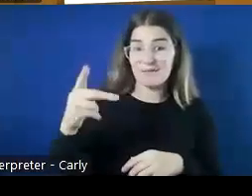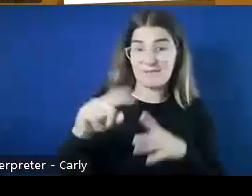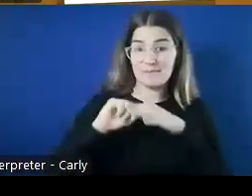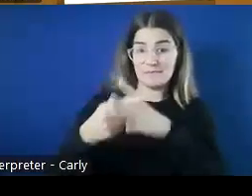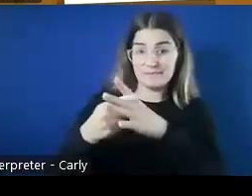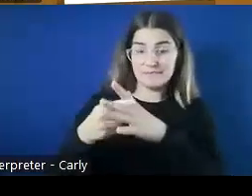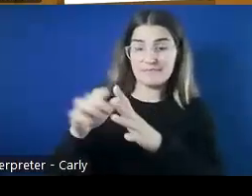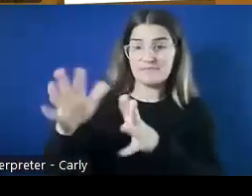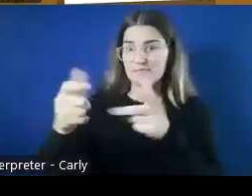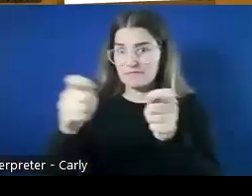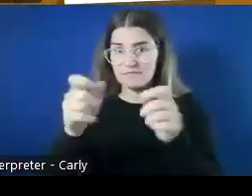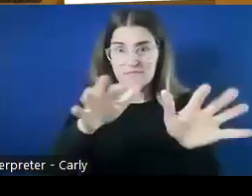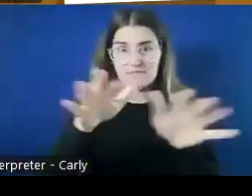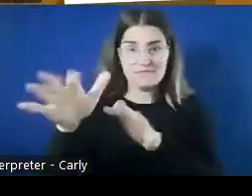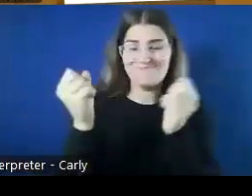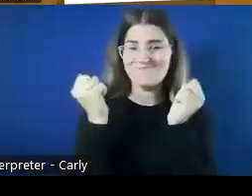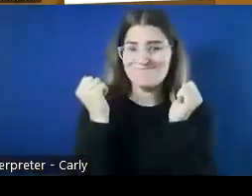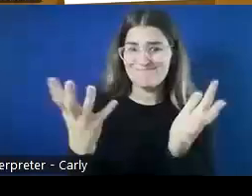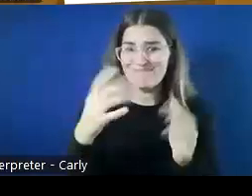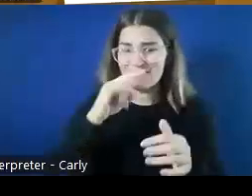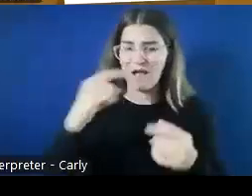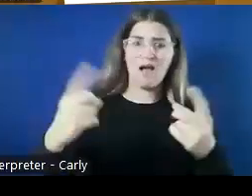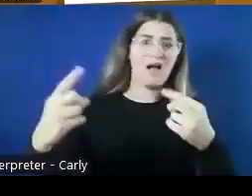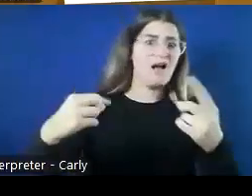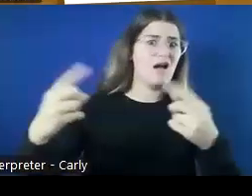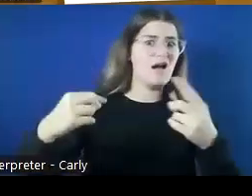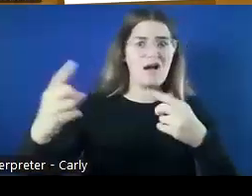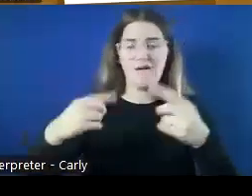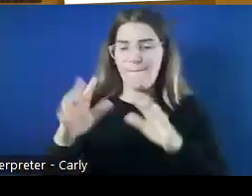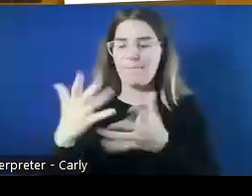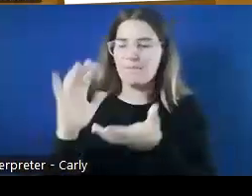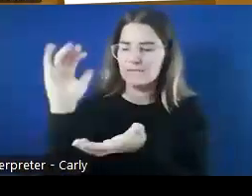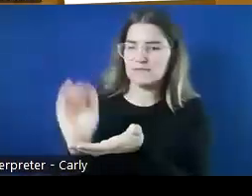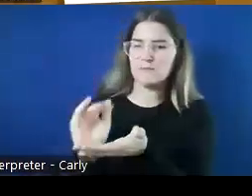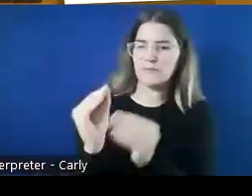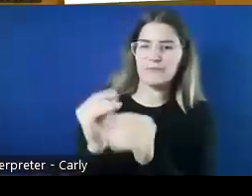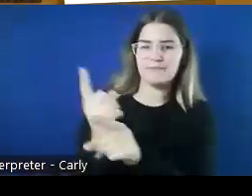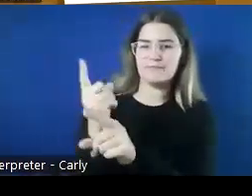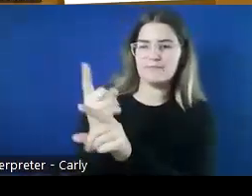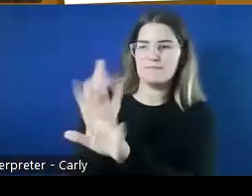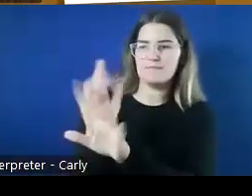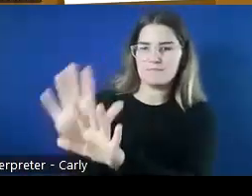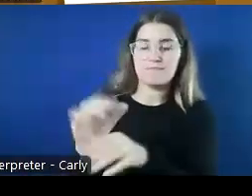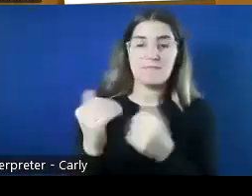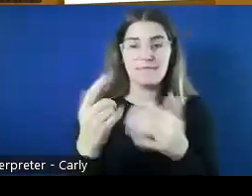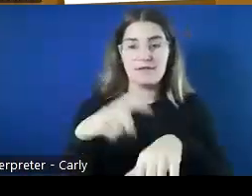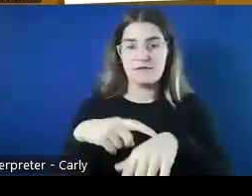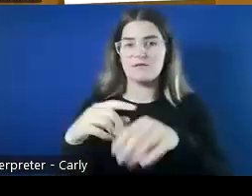deal with the volume of kids that they saw more appropriately and to decrease weight times um so